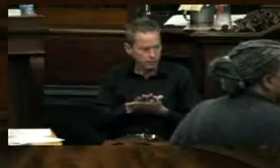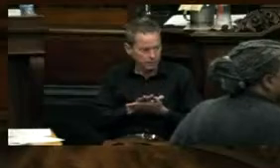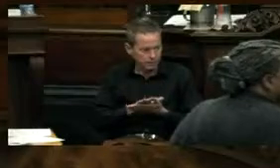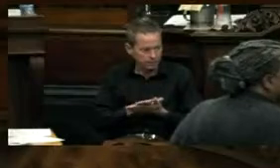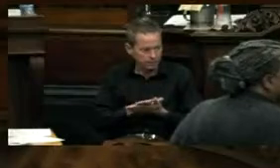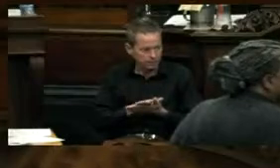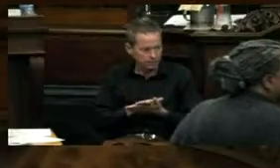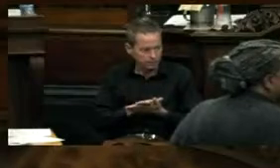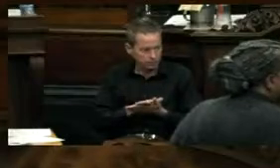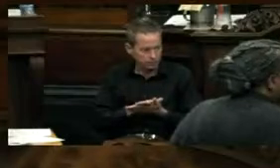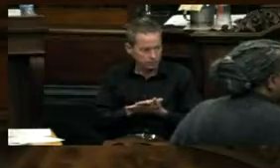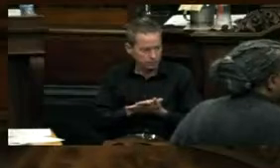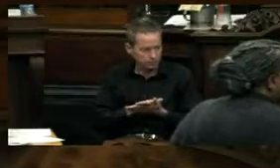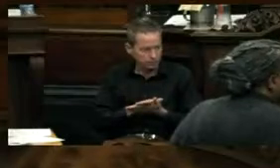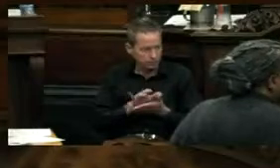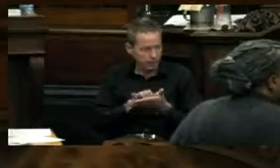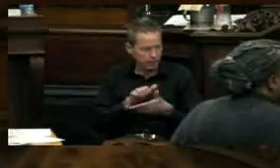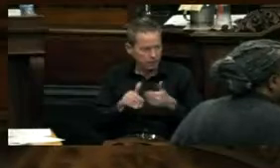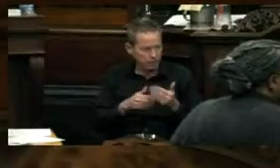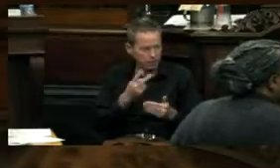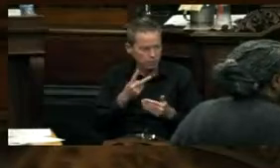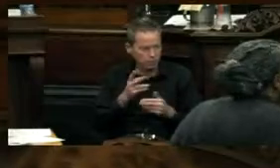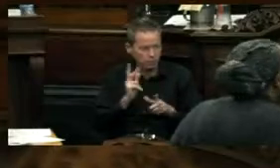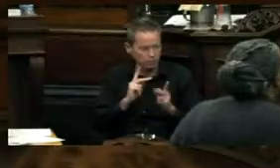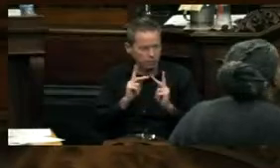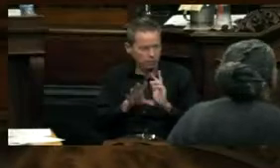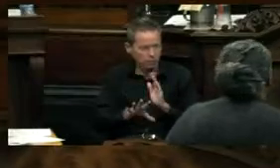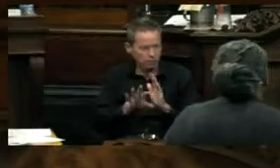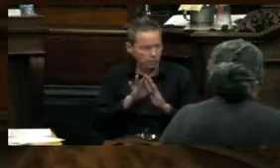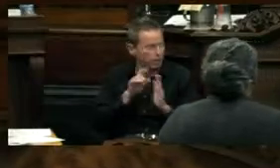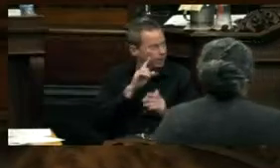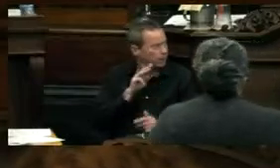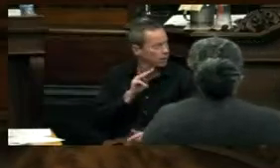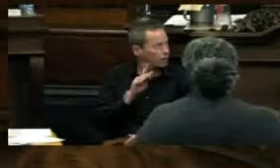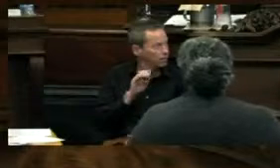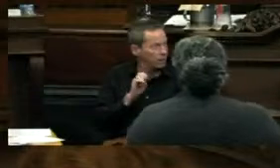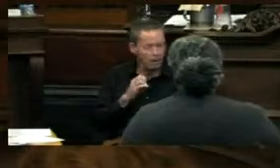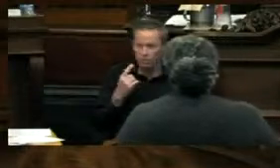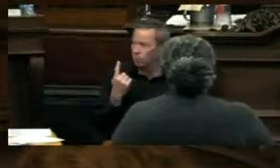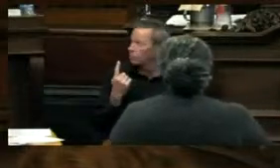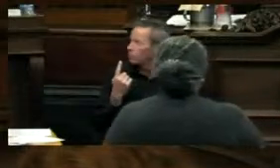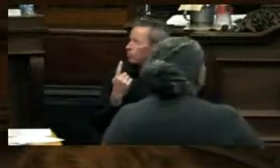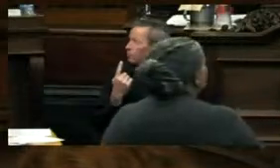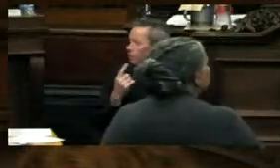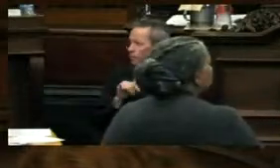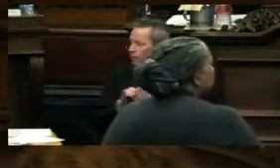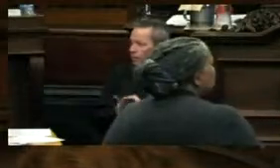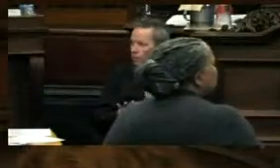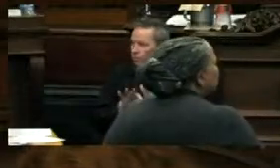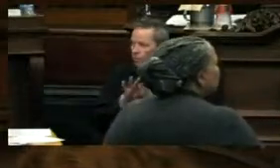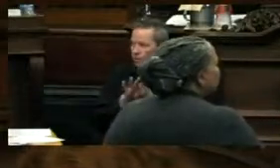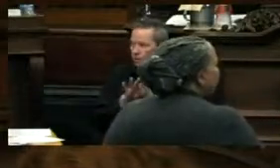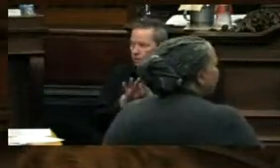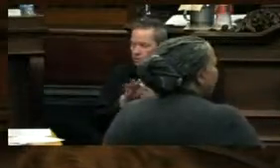couple of people to receive all legal documents in that process?